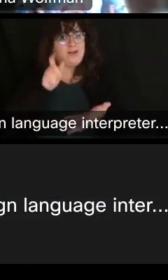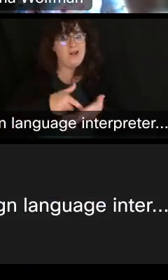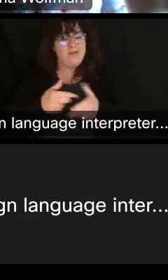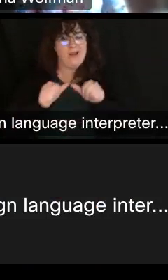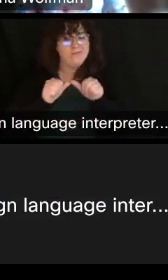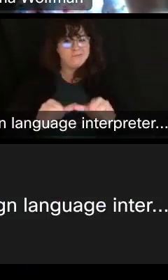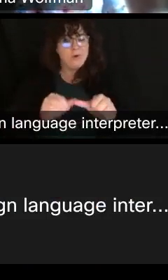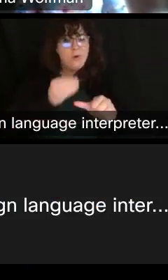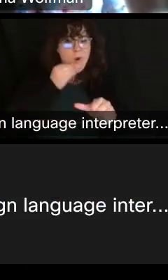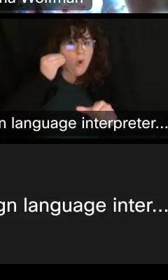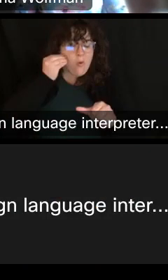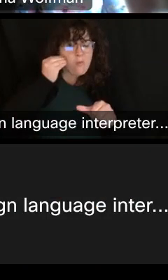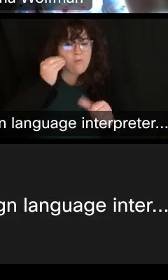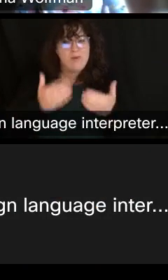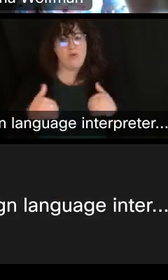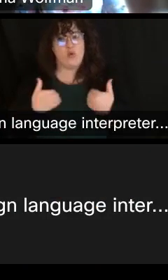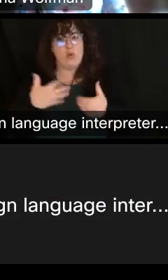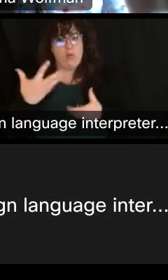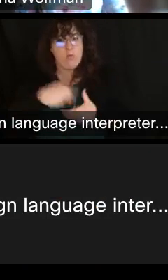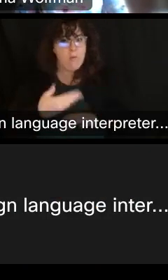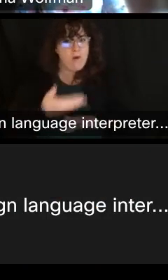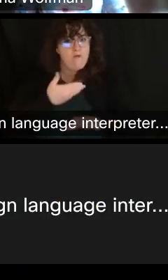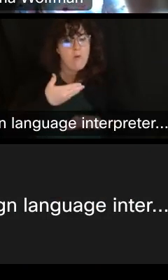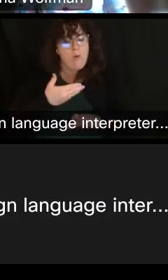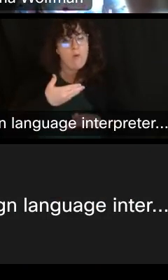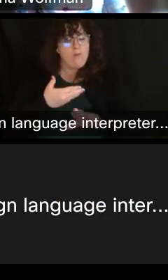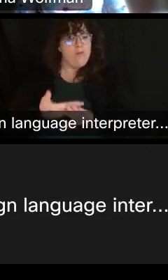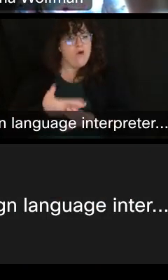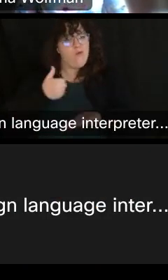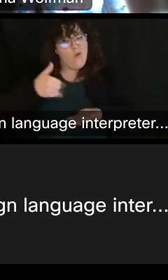maybe a youth was in one before they had to go to residential, if families are